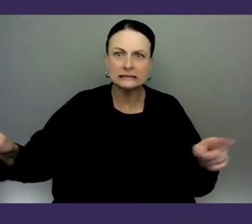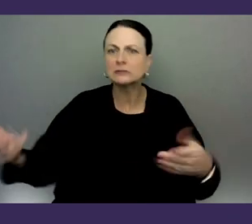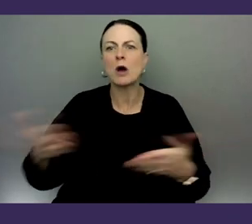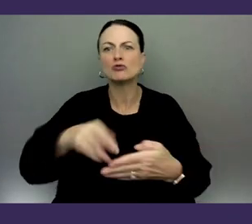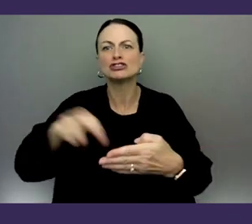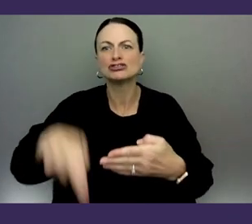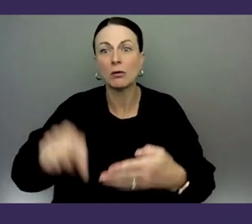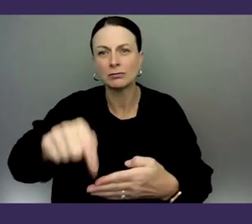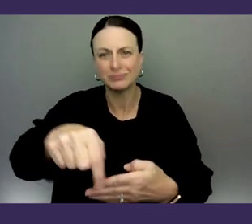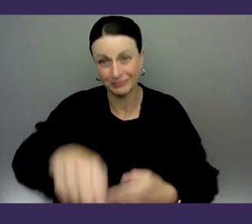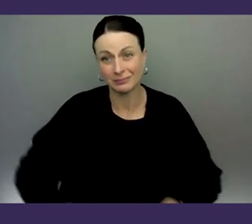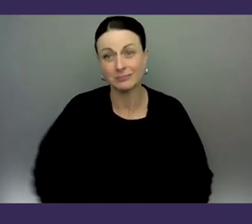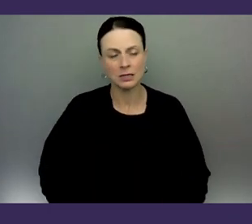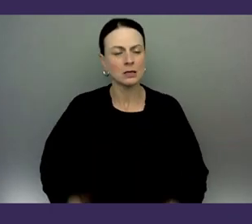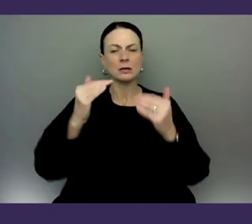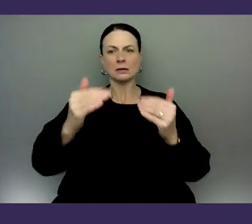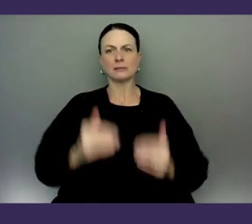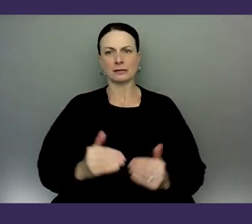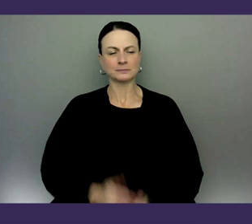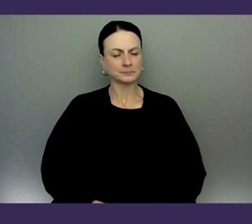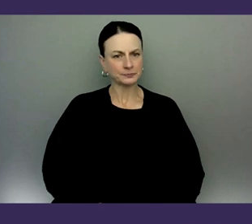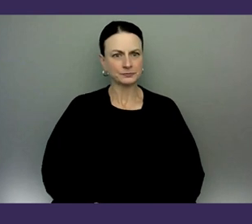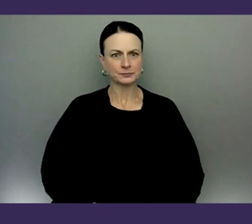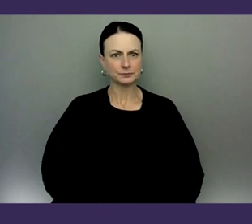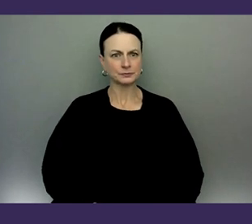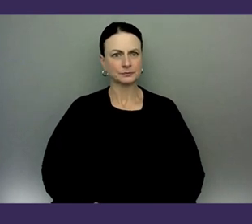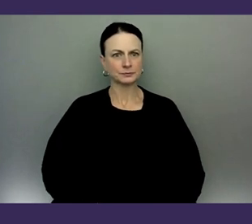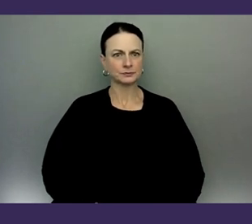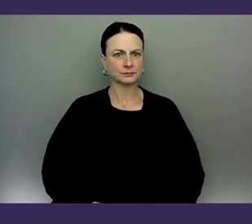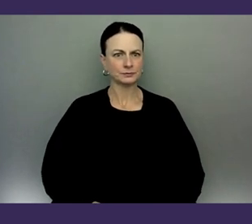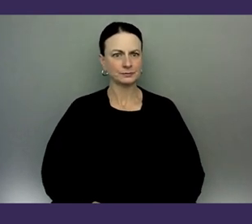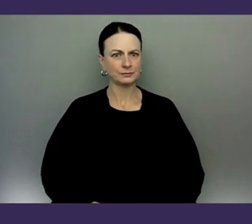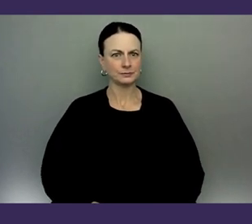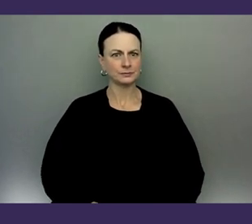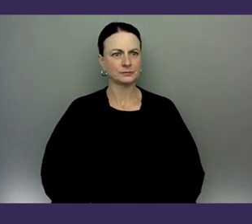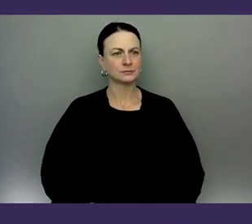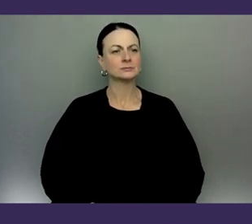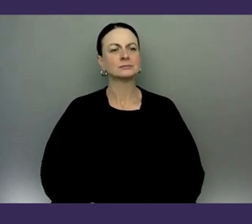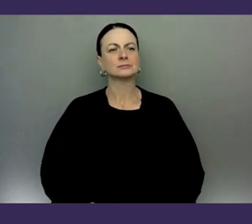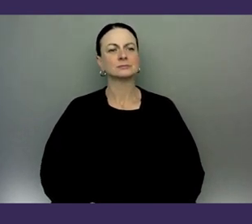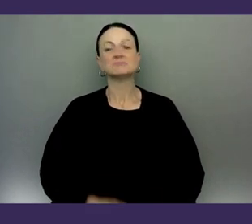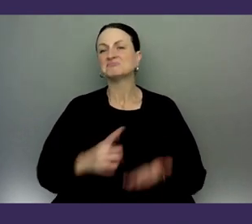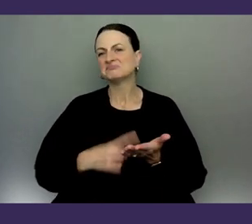So go ahead, next slide, please. Okay, so talk about the role of the supporter.